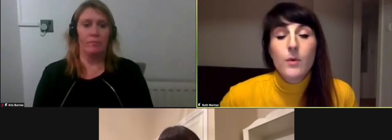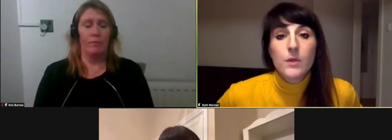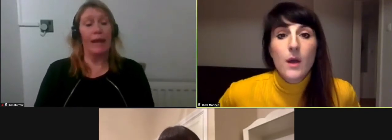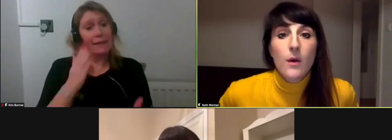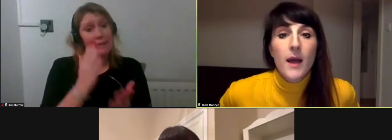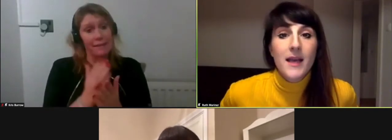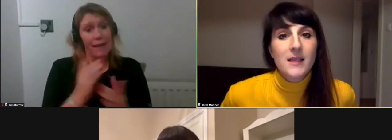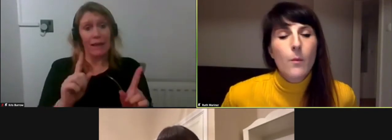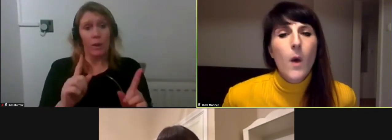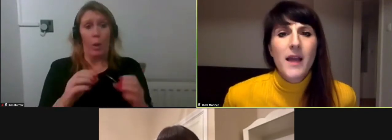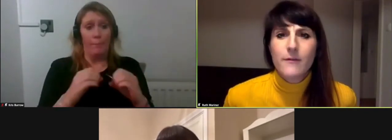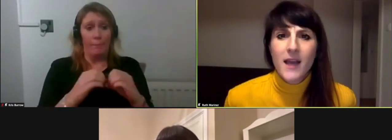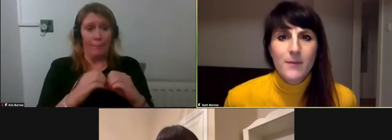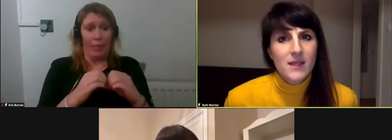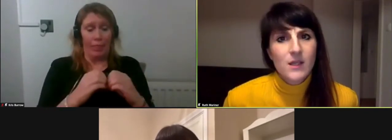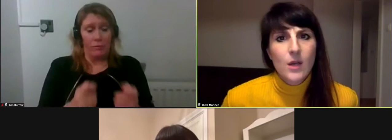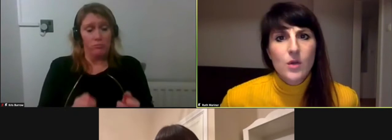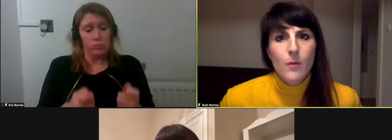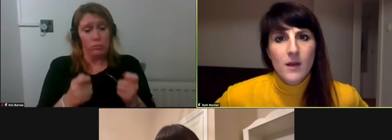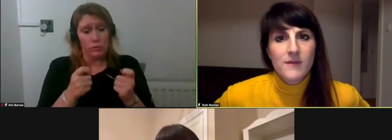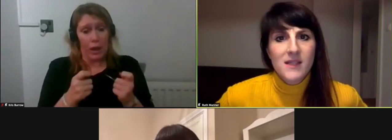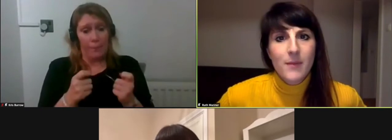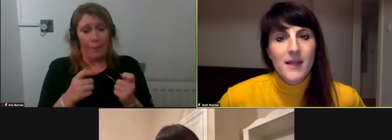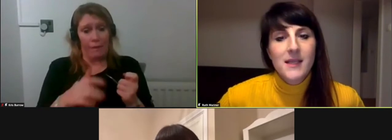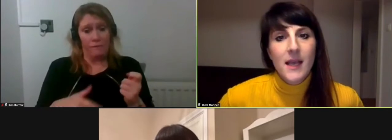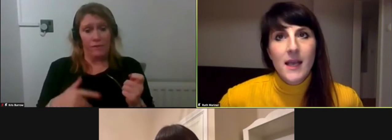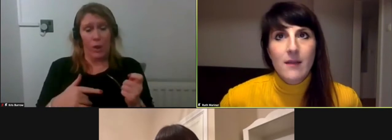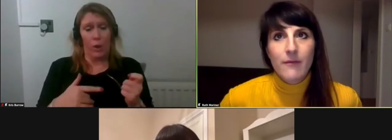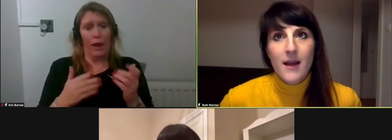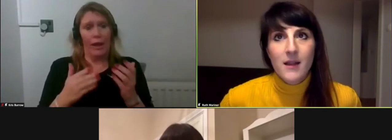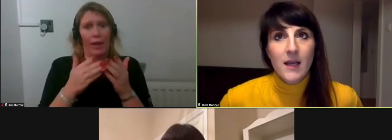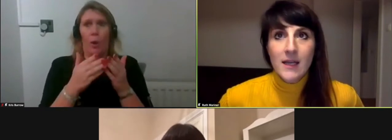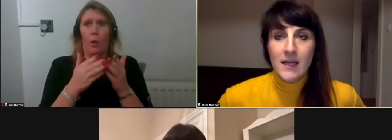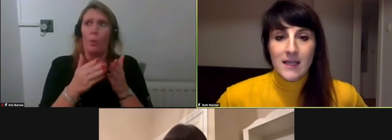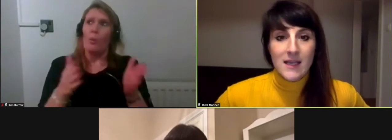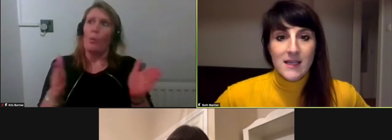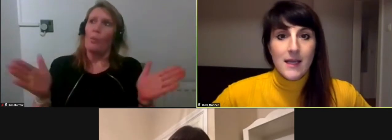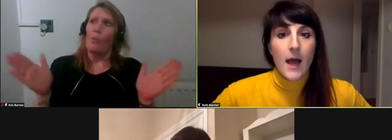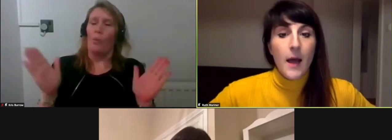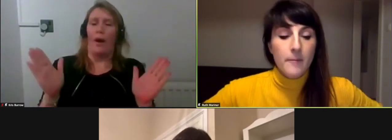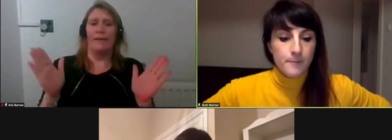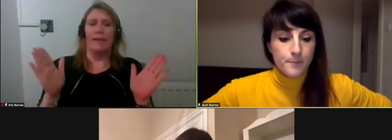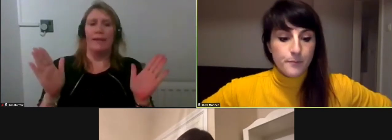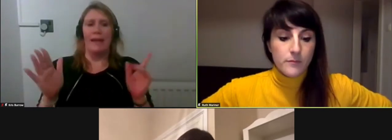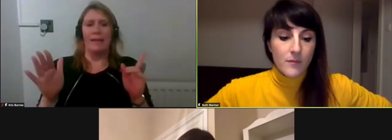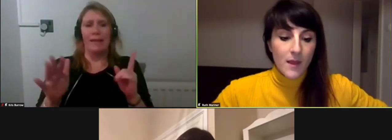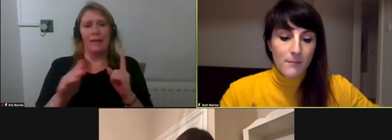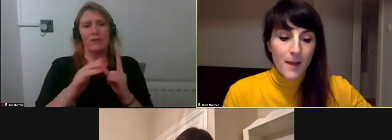but also, I guess a wider frame is the